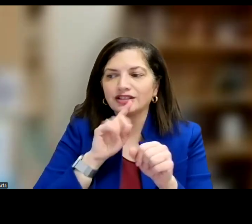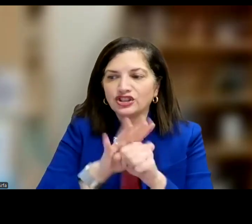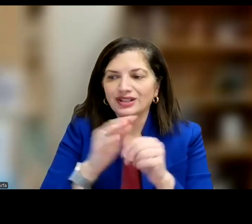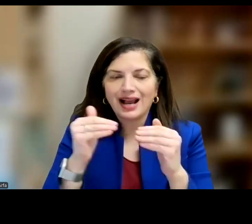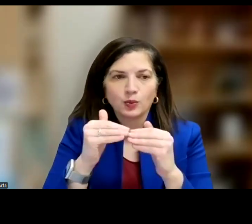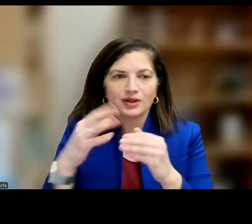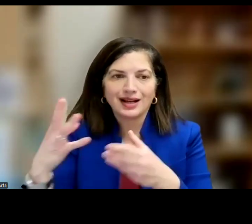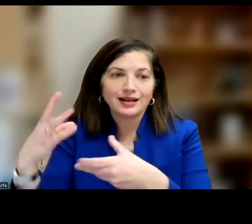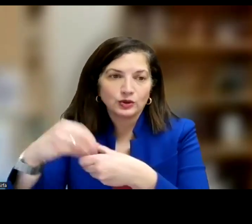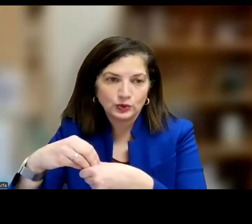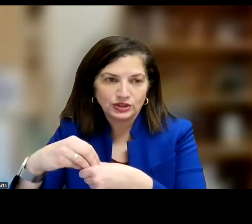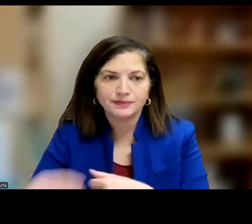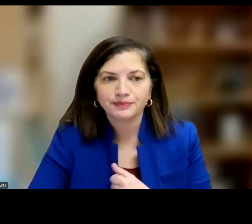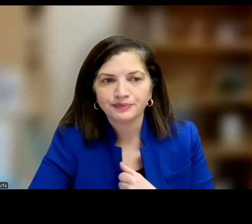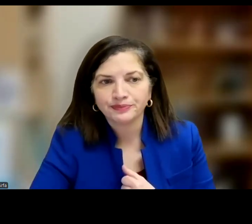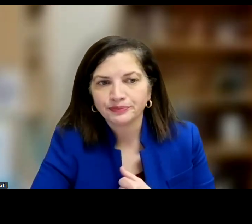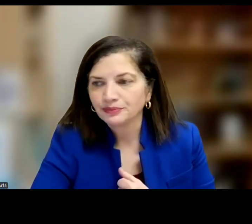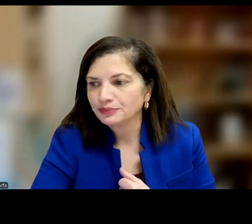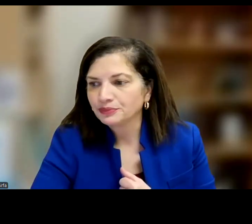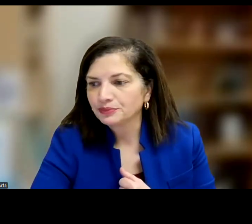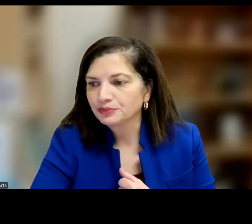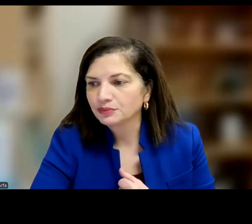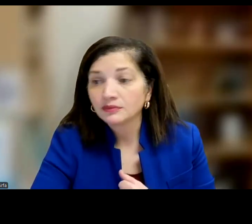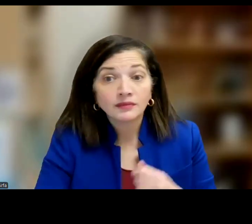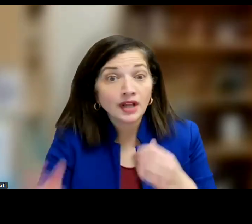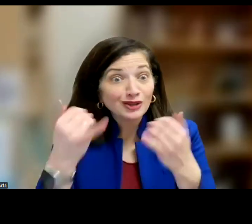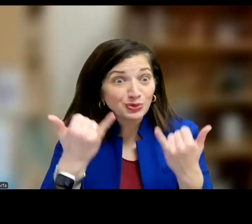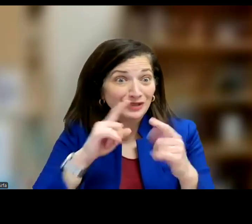13:04:02 it plays a key role in ensuring 13:04:06 the equity and inclusion.